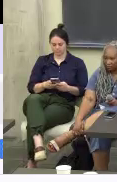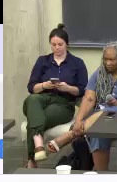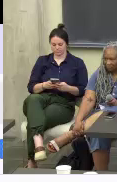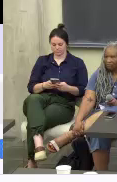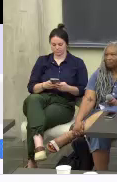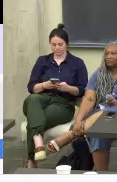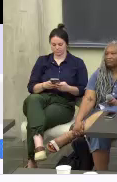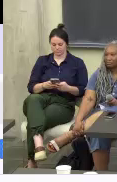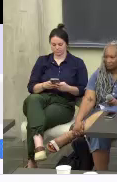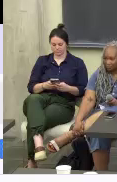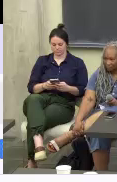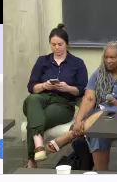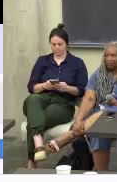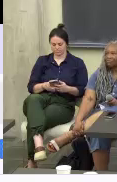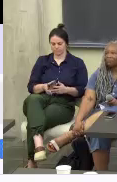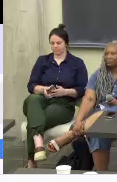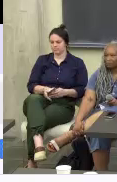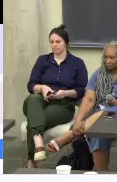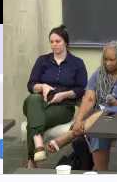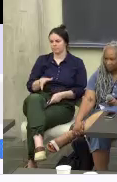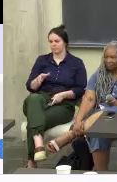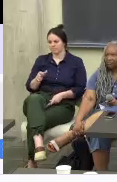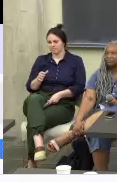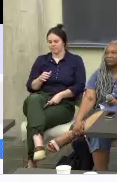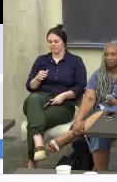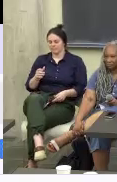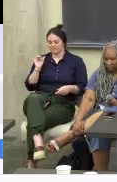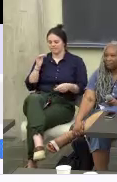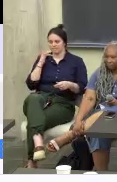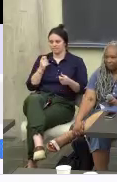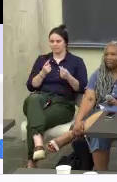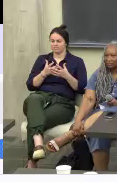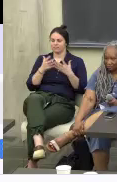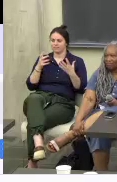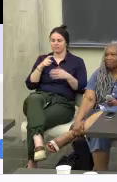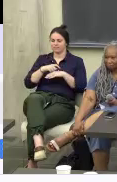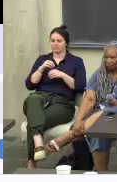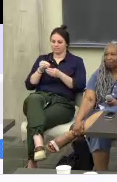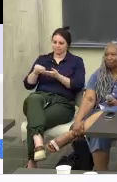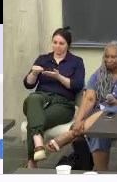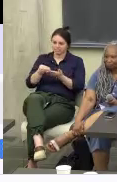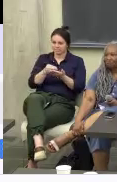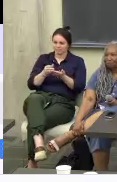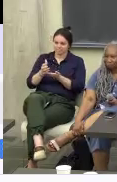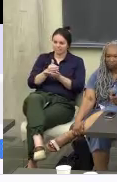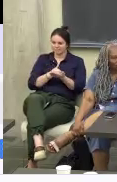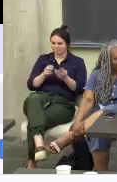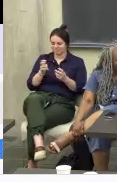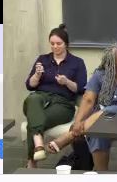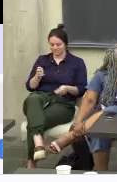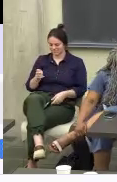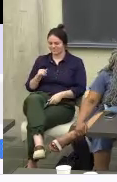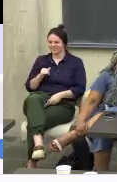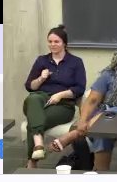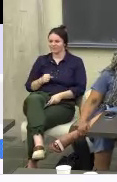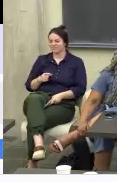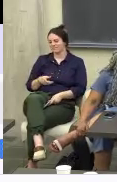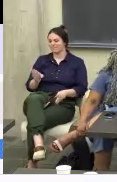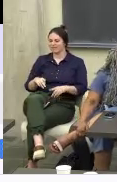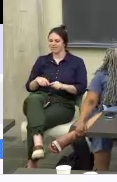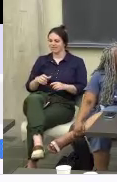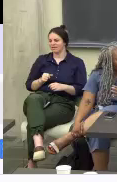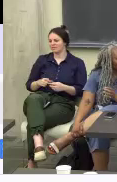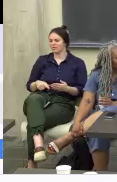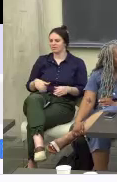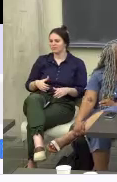that's why I've spent so much time in procurement it's really a procurement issue in a lot of ways.